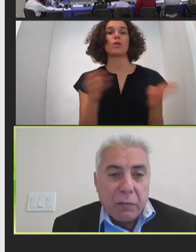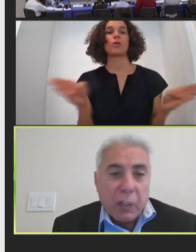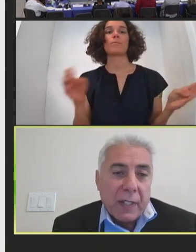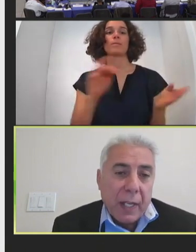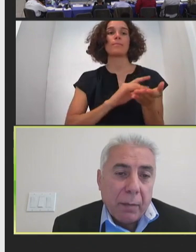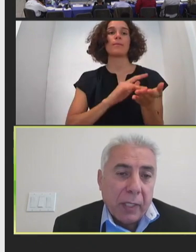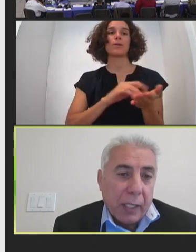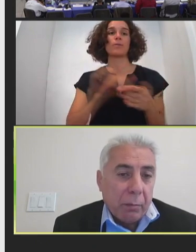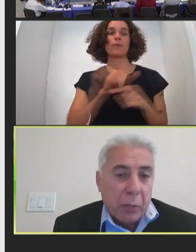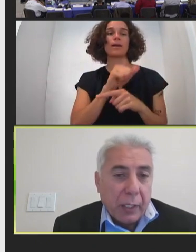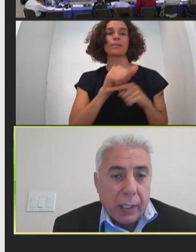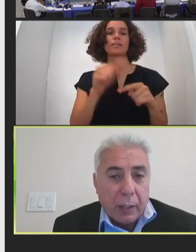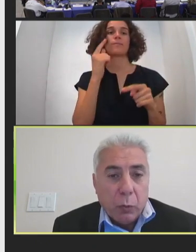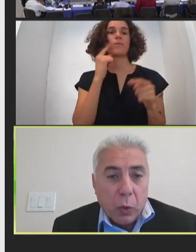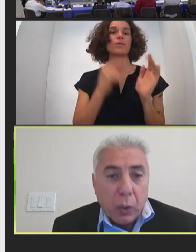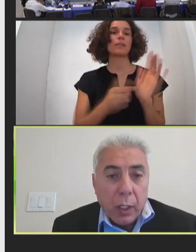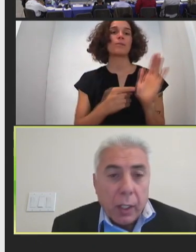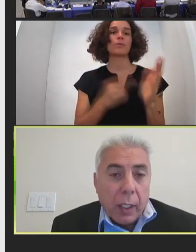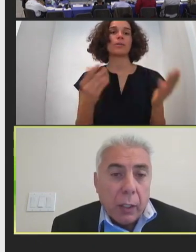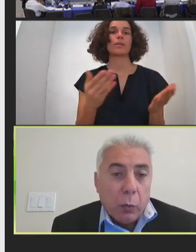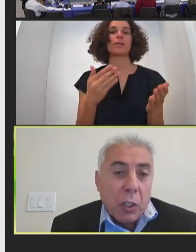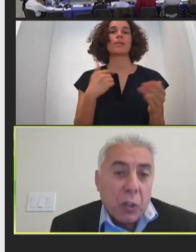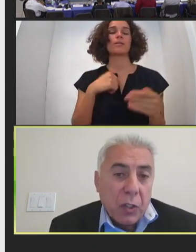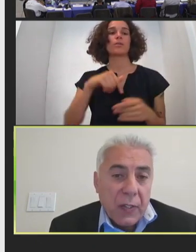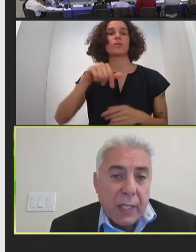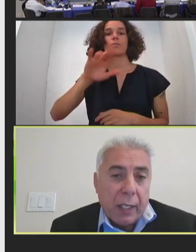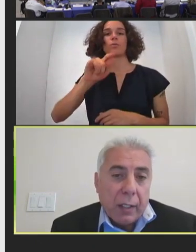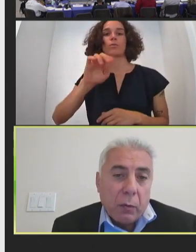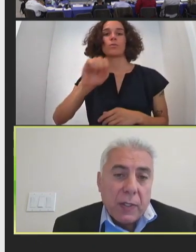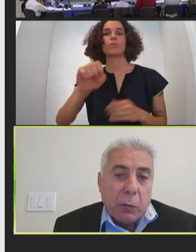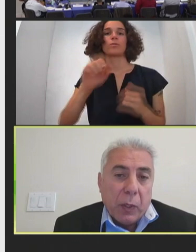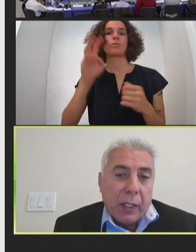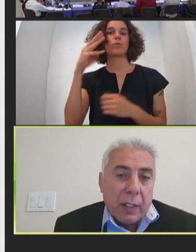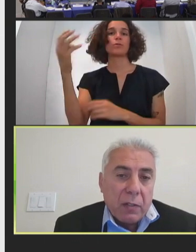For example, here, I'm putting a quote. In Washington State, there was a willingness for